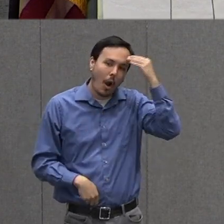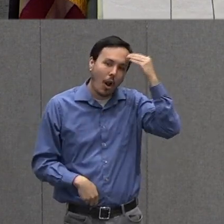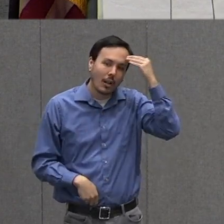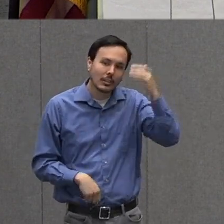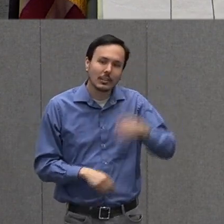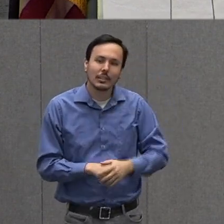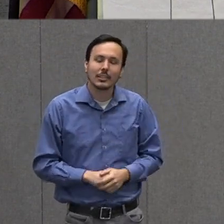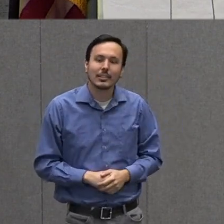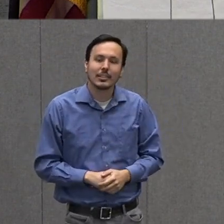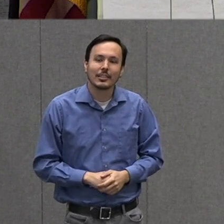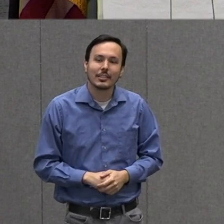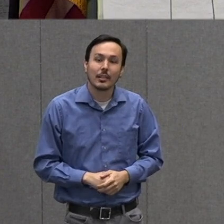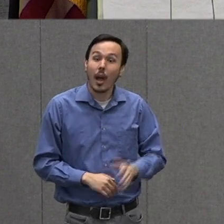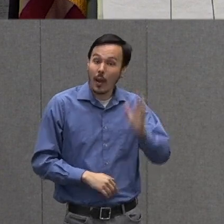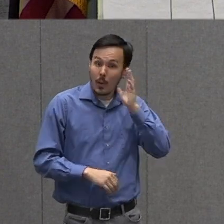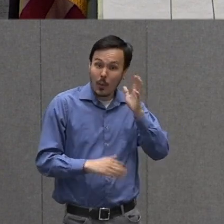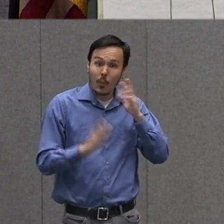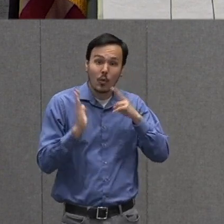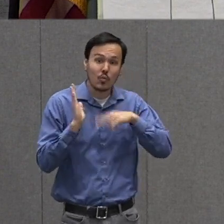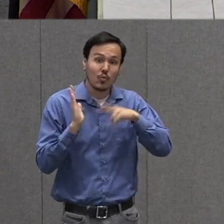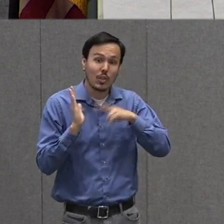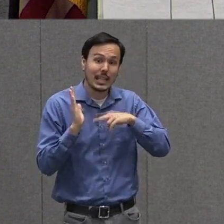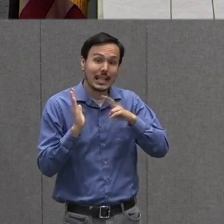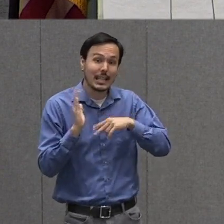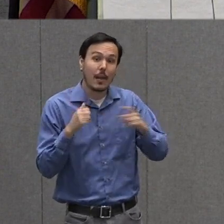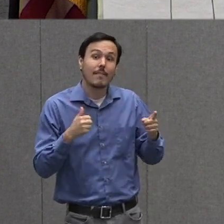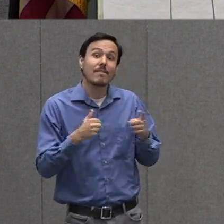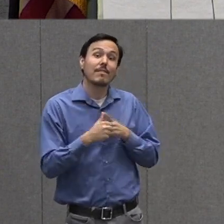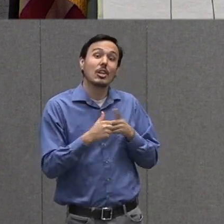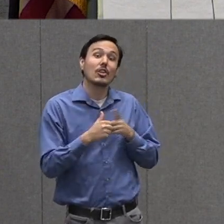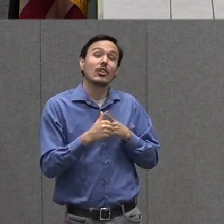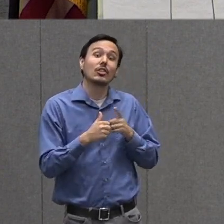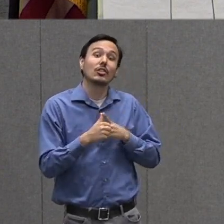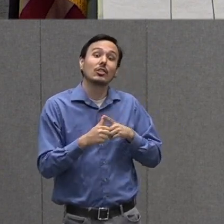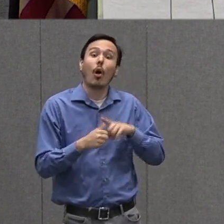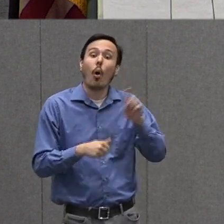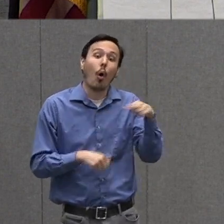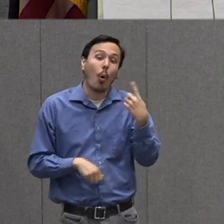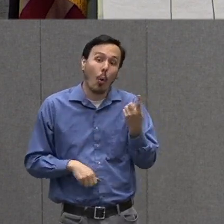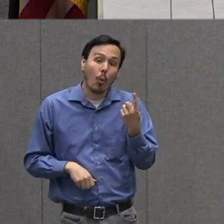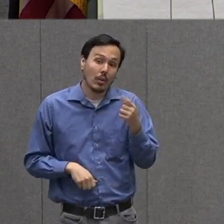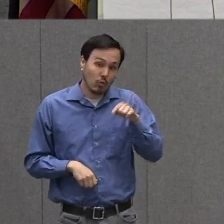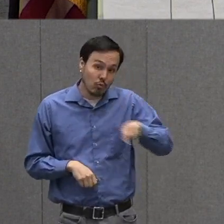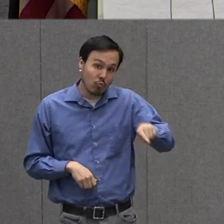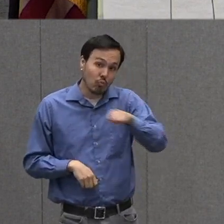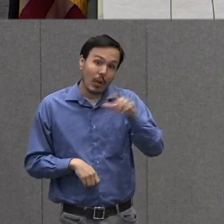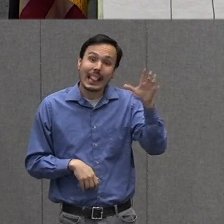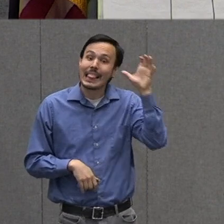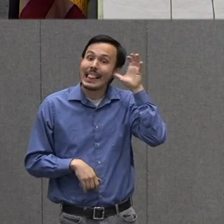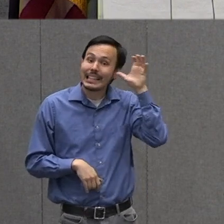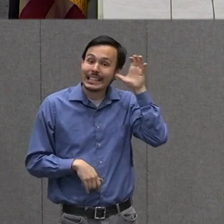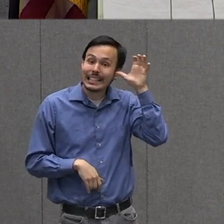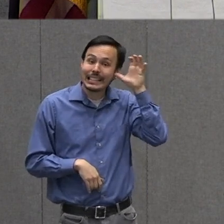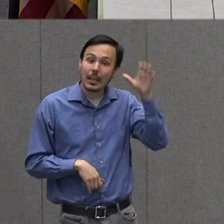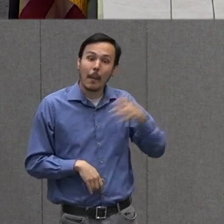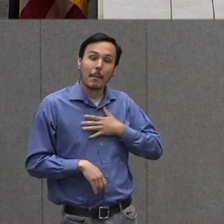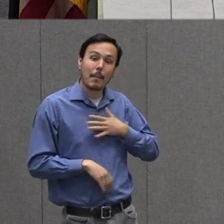We are going to read through it first just listening. You will listen to me read each of the words.